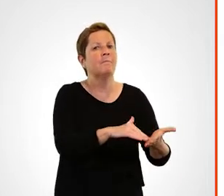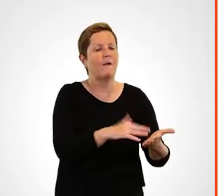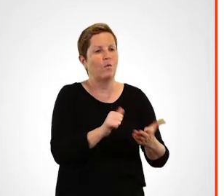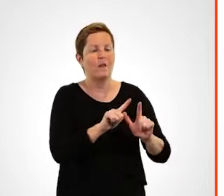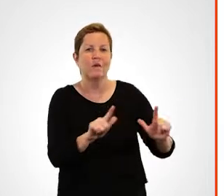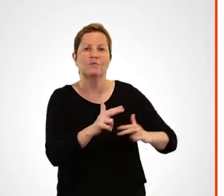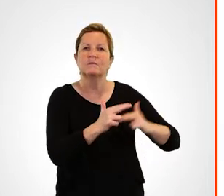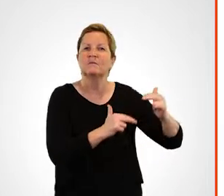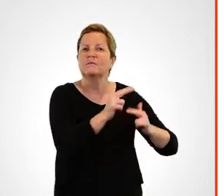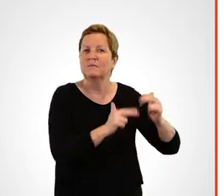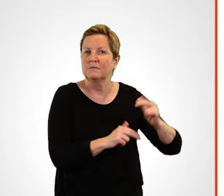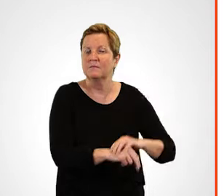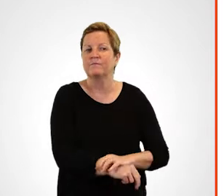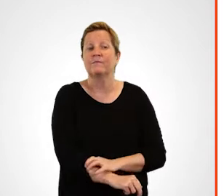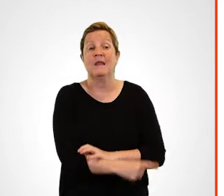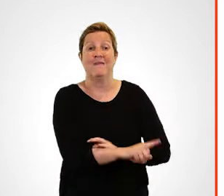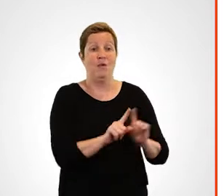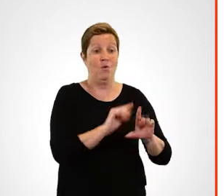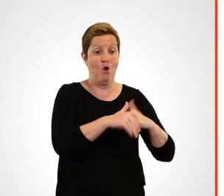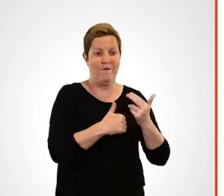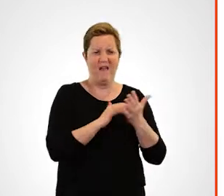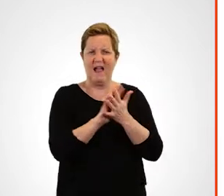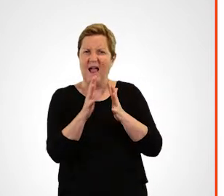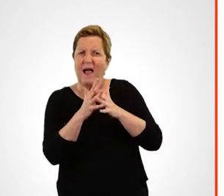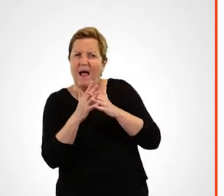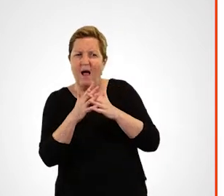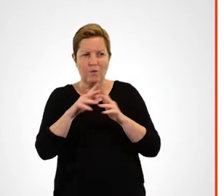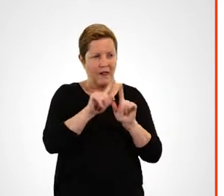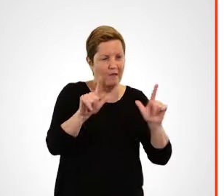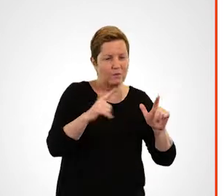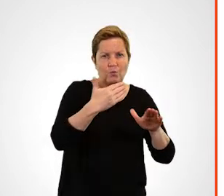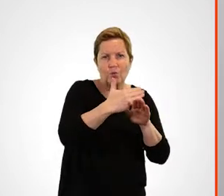to their own developing literacy. They learn about the functions of language.